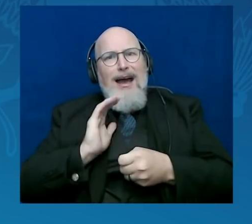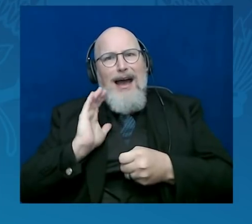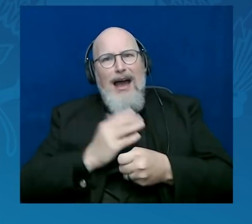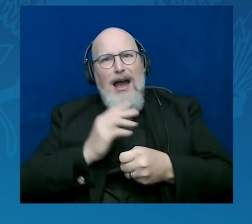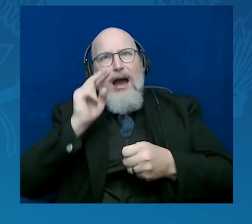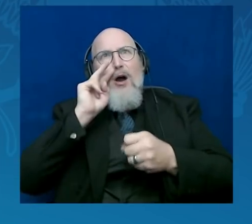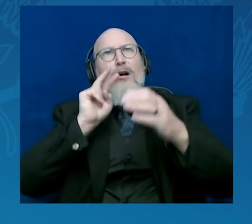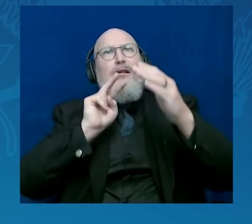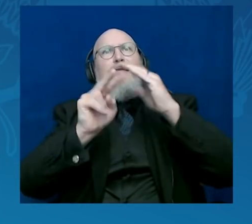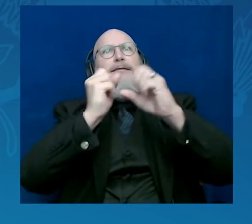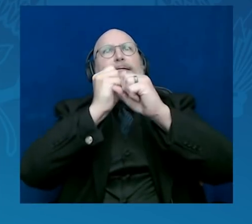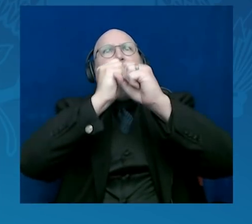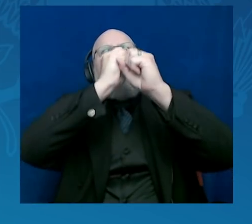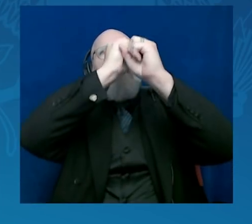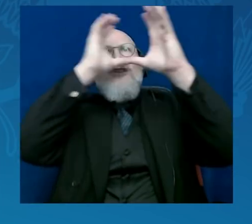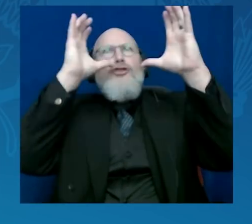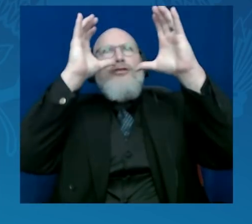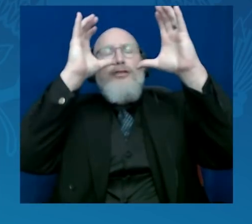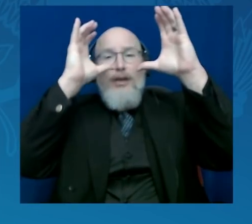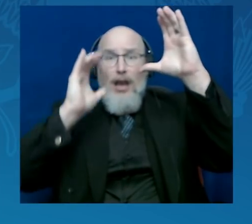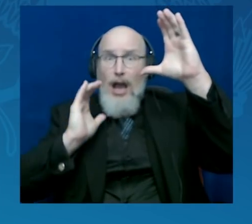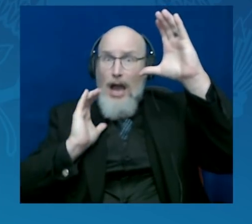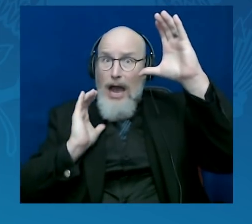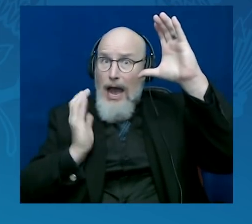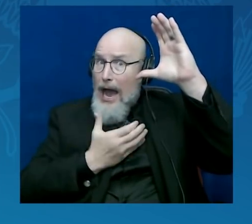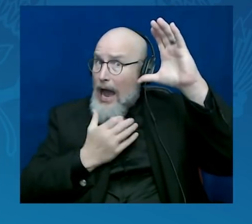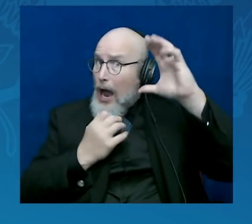Our strength must not be underestimated,